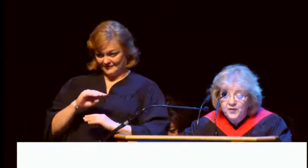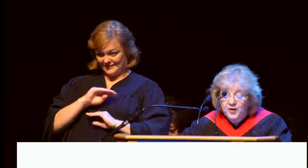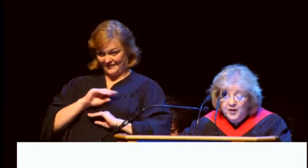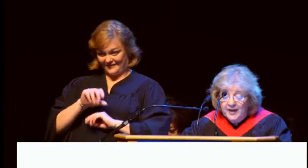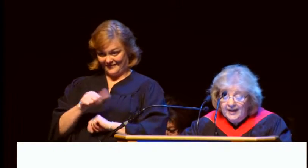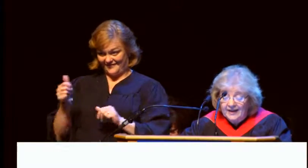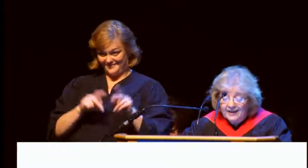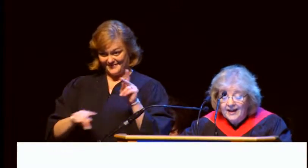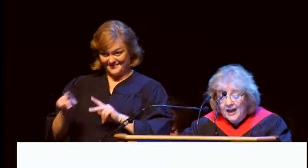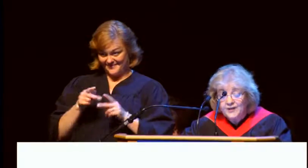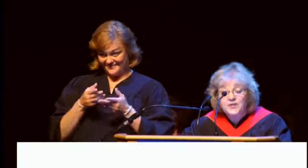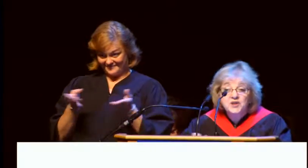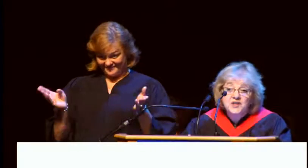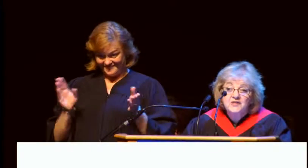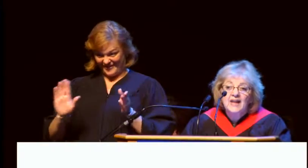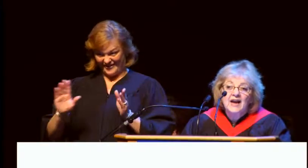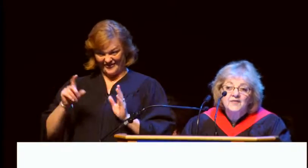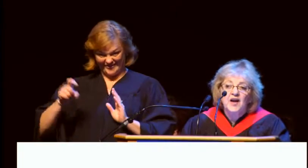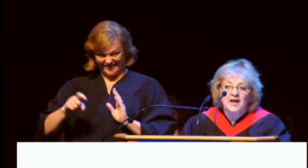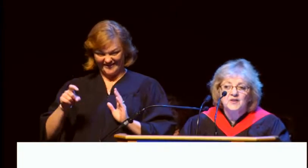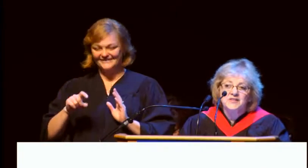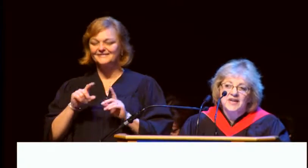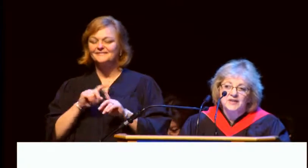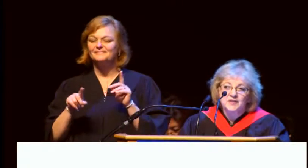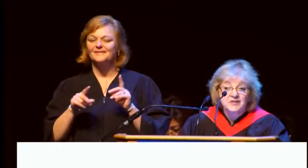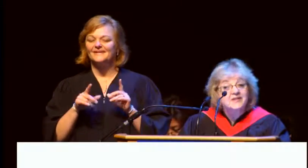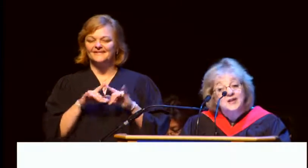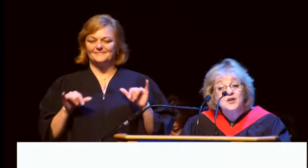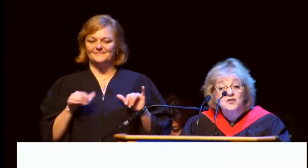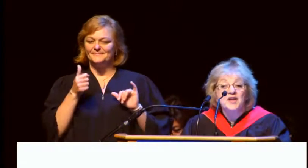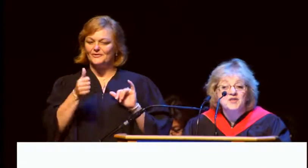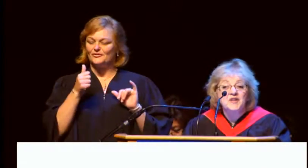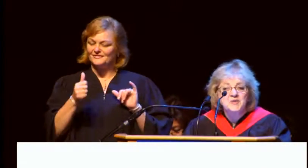FOR LEARNING AND FOR ACHIEVING EVER HIGHER STANDARDS. CONGRATULATIONS!